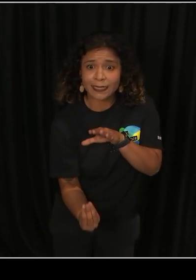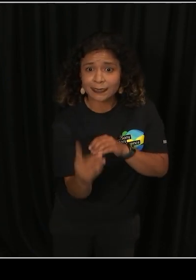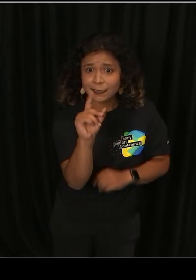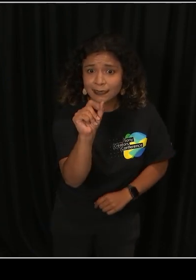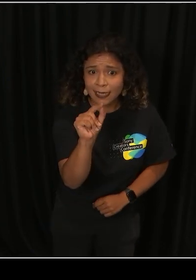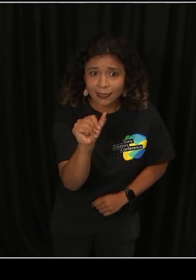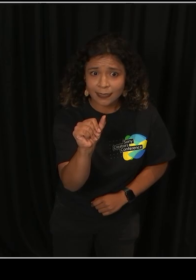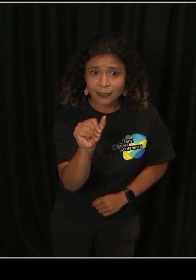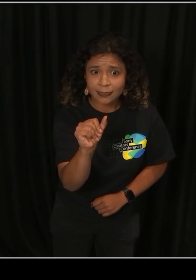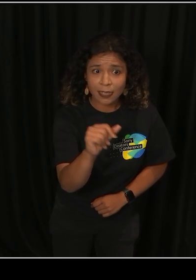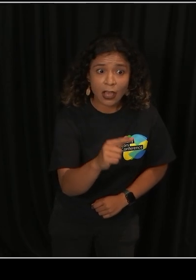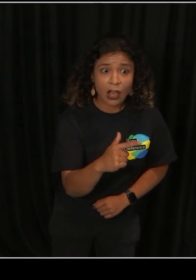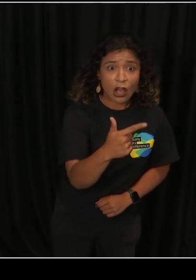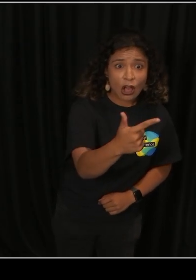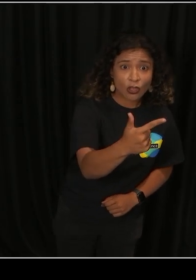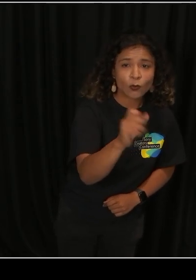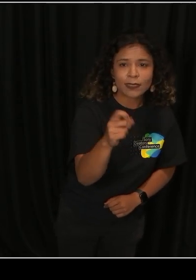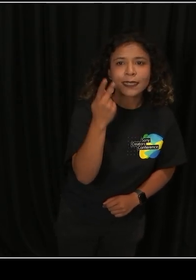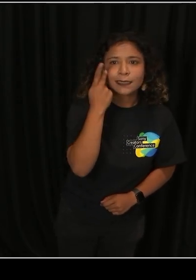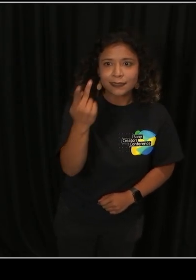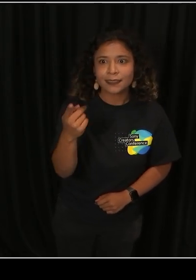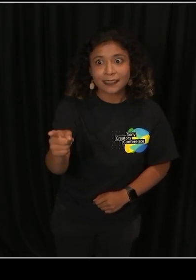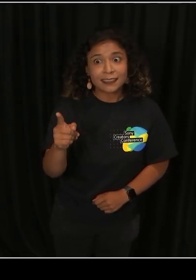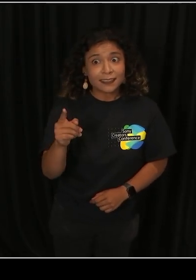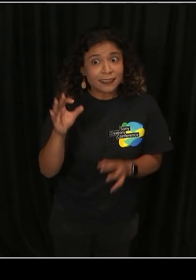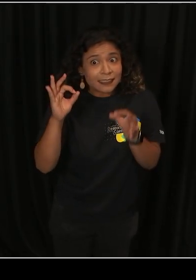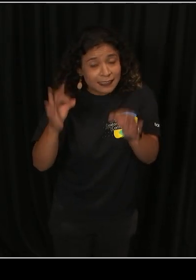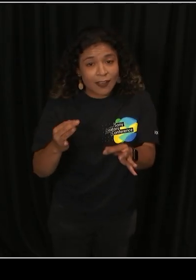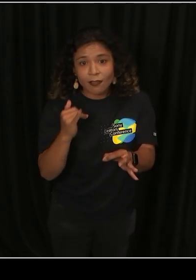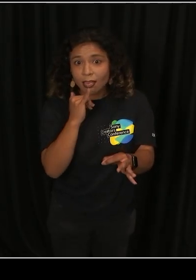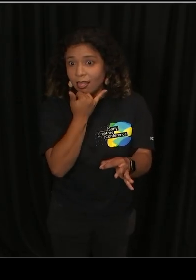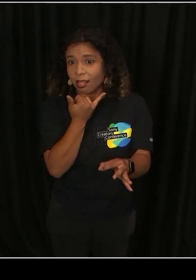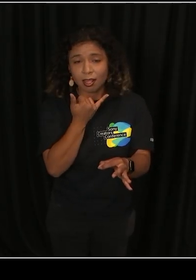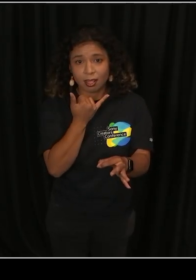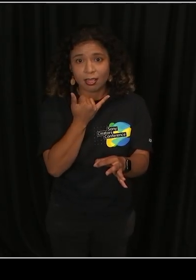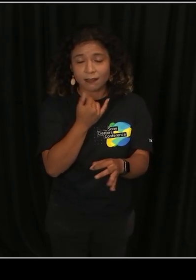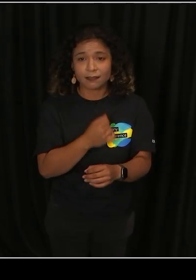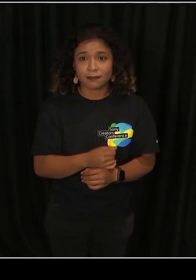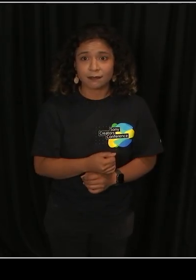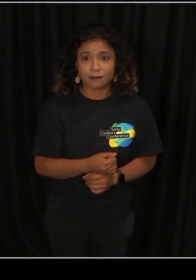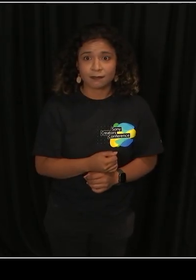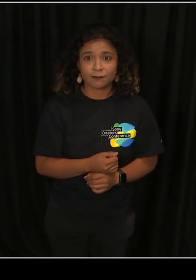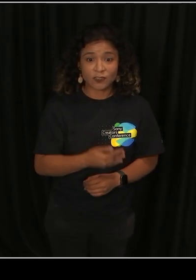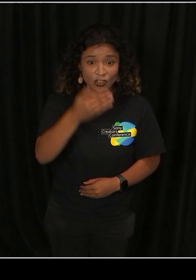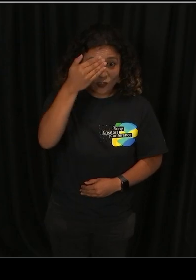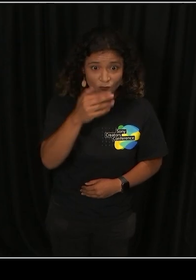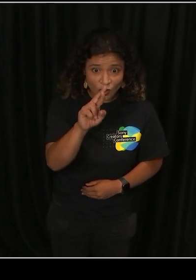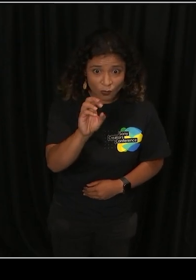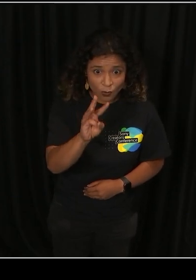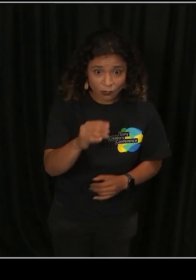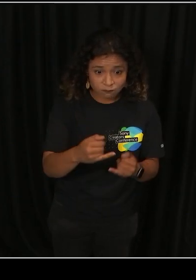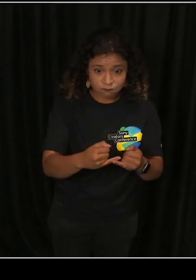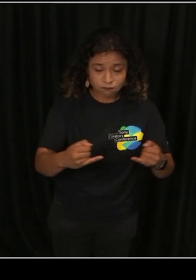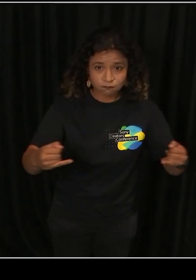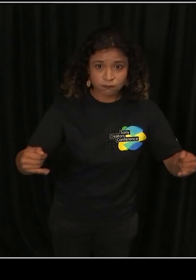You can already see that there's definitely flaws going on. And then the entire front row is that same input going through